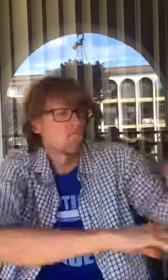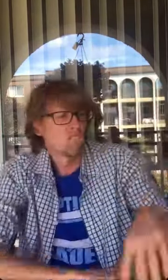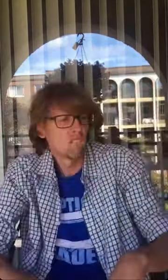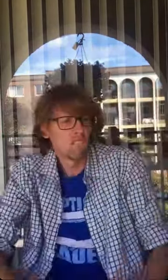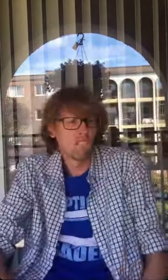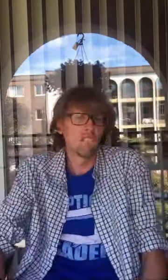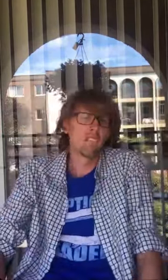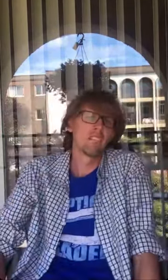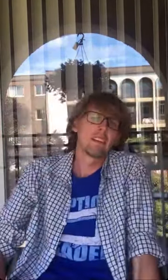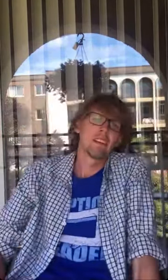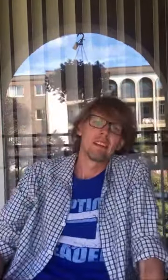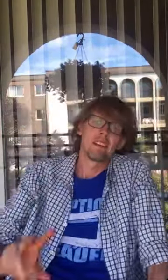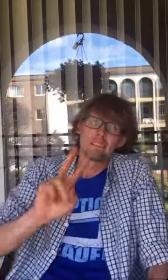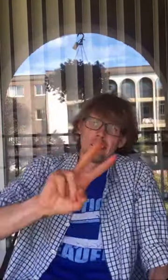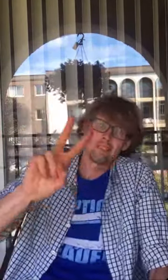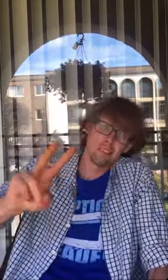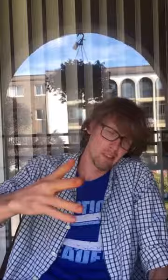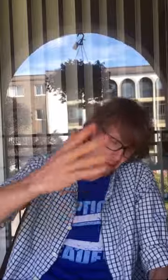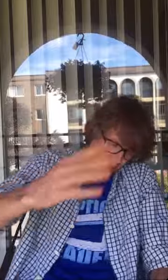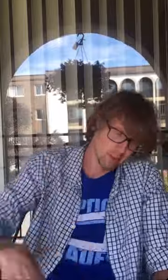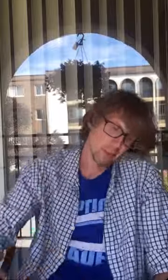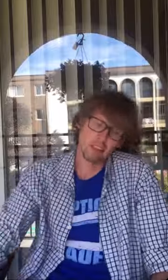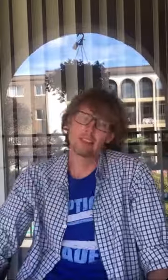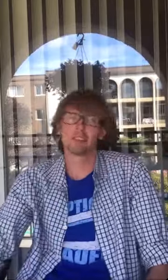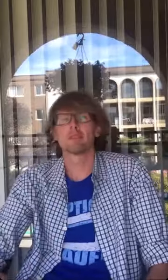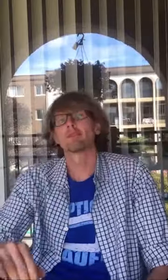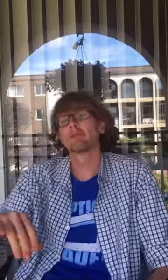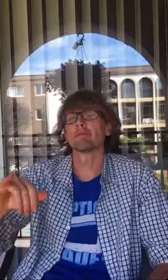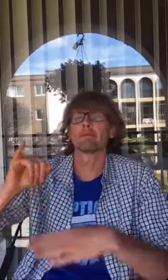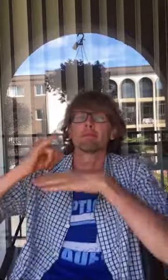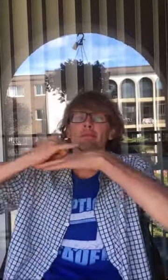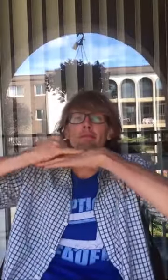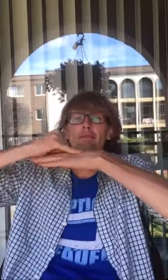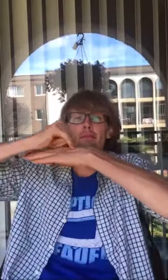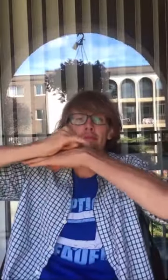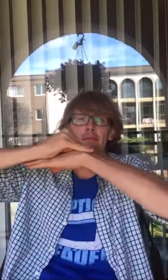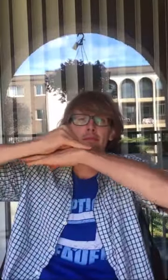[CRASH!] That's Visual Vernacular, everybody. We return to the caterpillar...